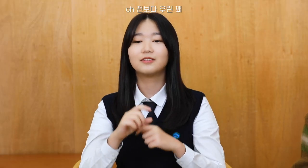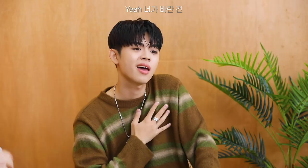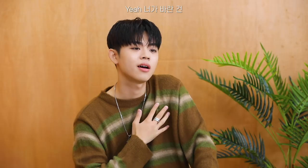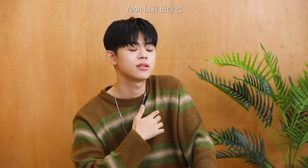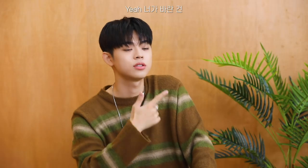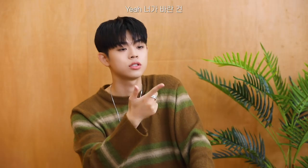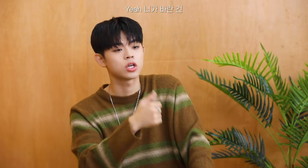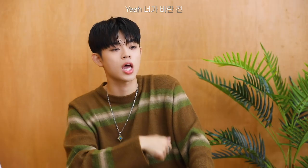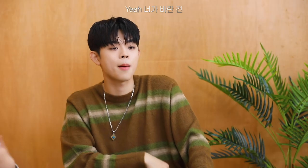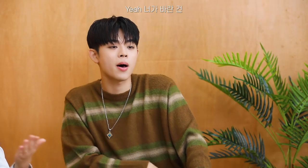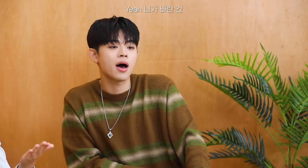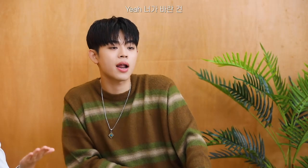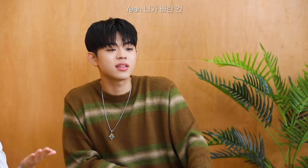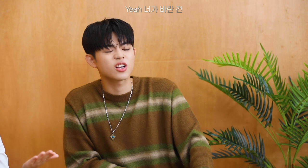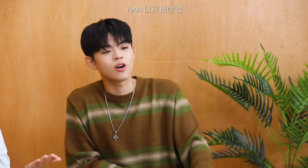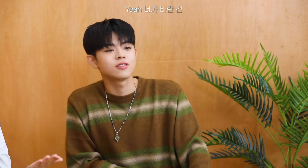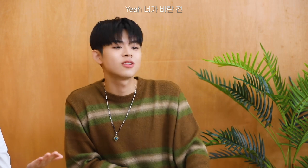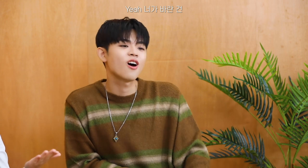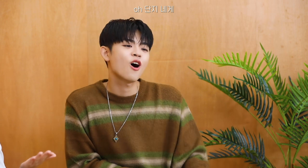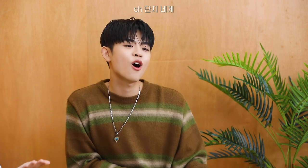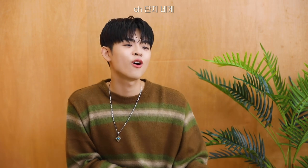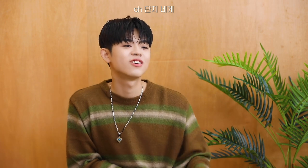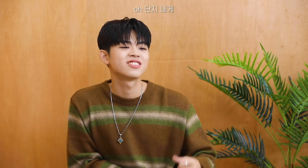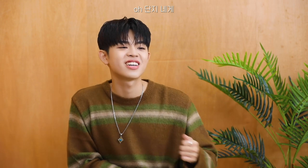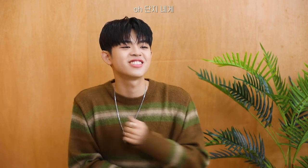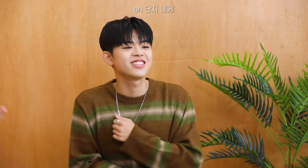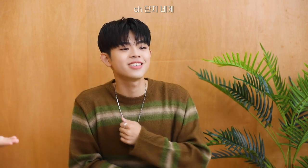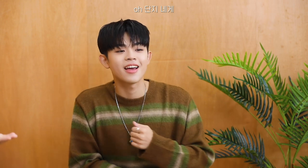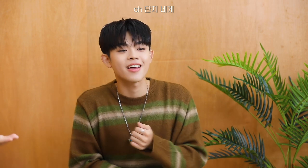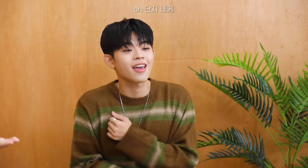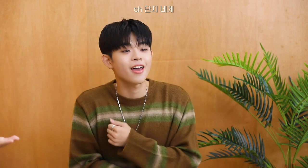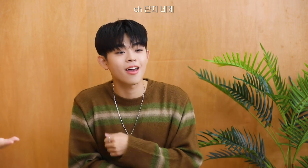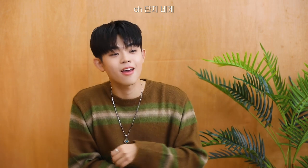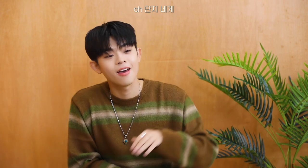Yeah what you wish for is oh just to me